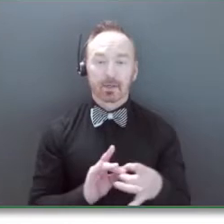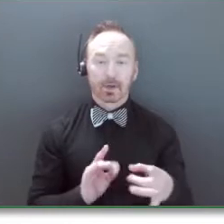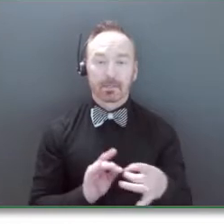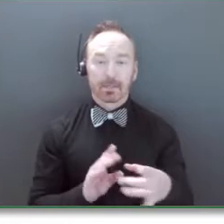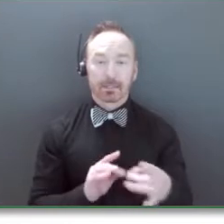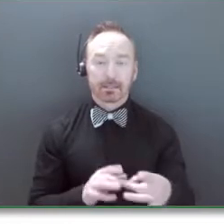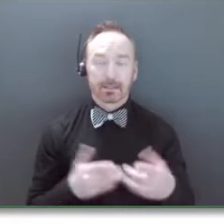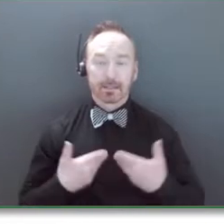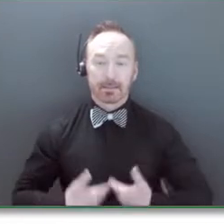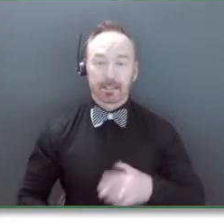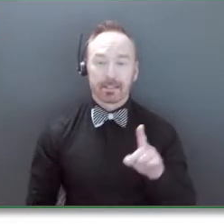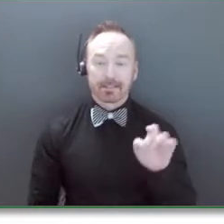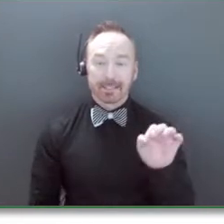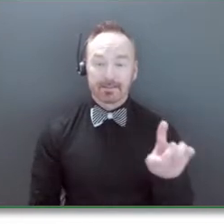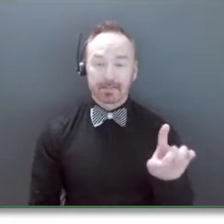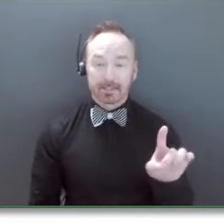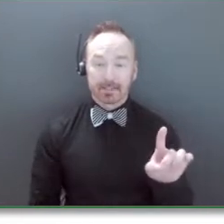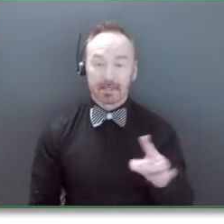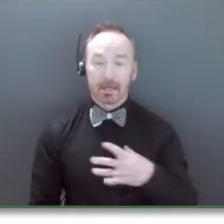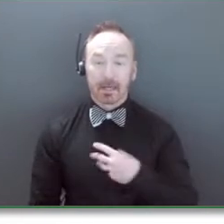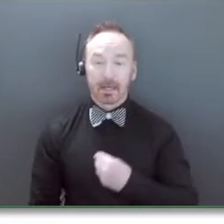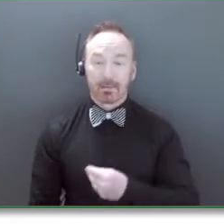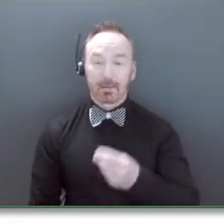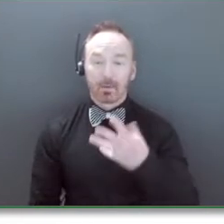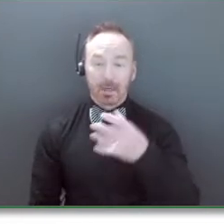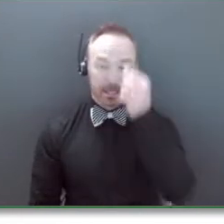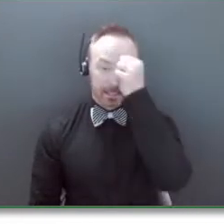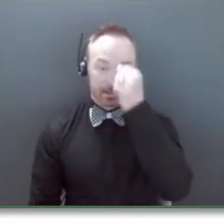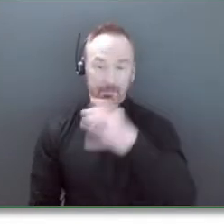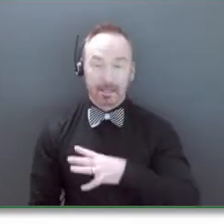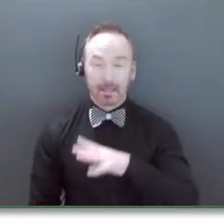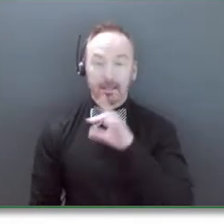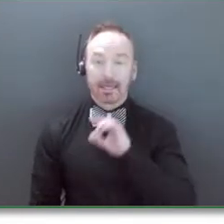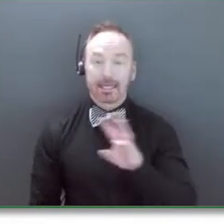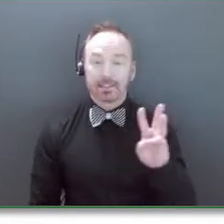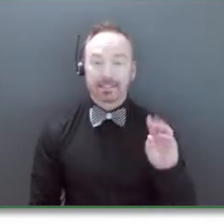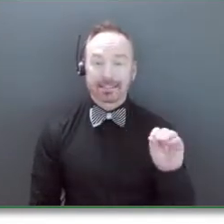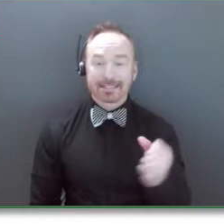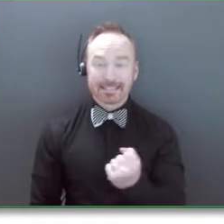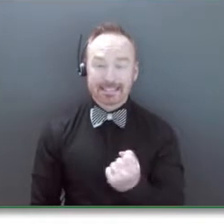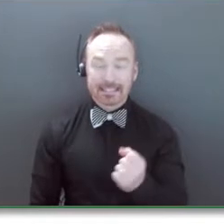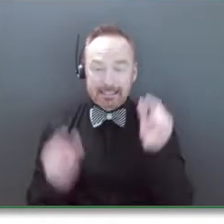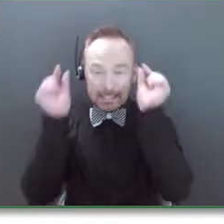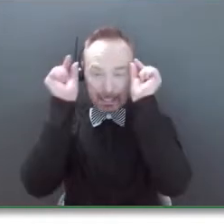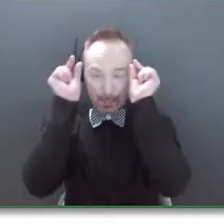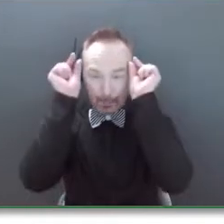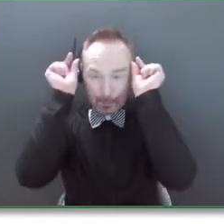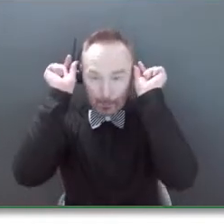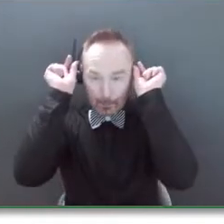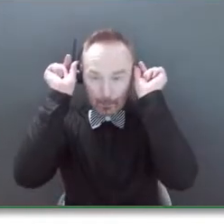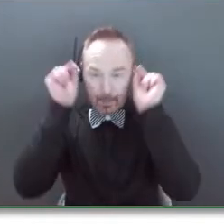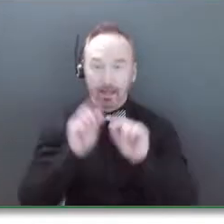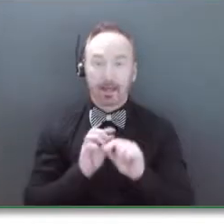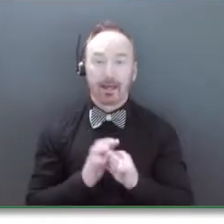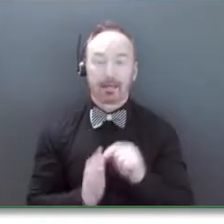in my sixties, what's left of my hair is very short and I wear glasses. I'm speaking today from the unceded